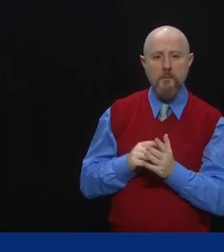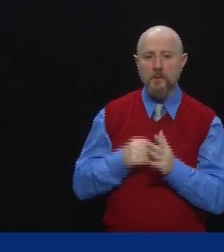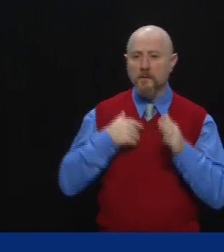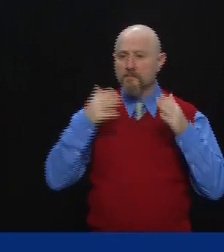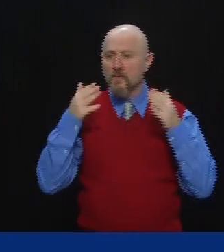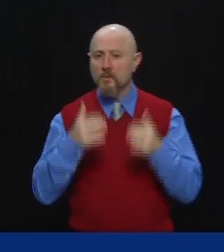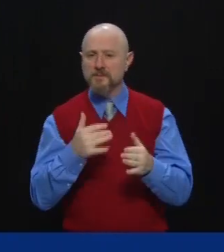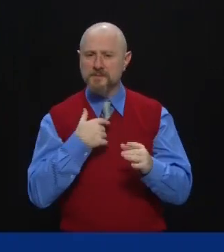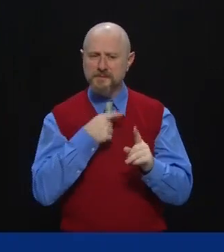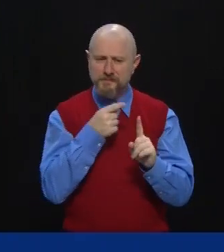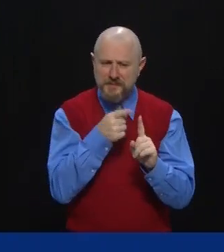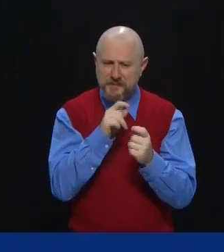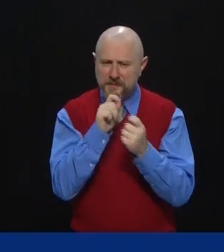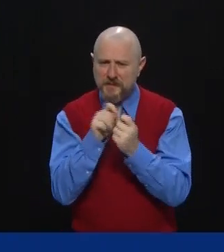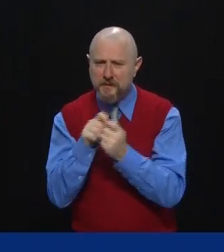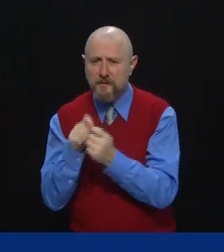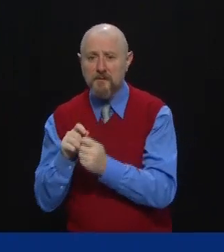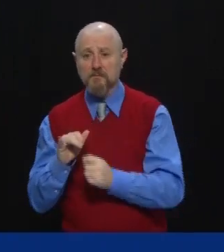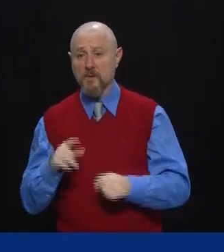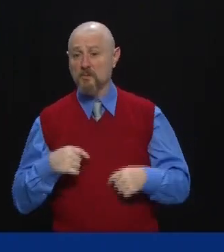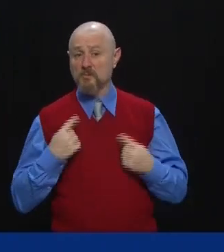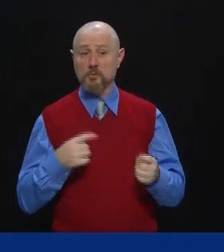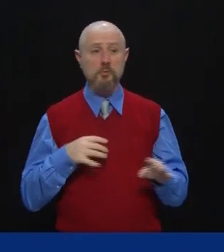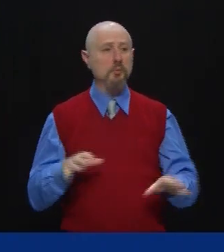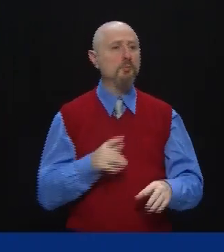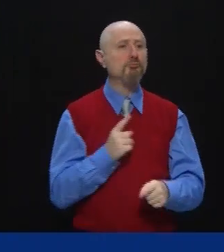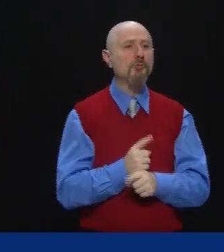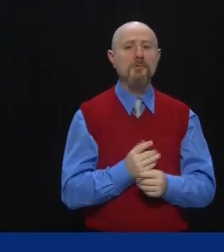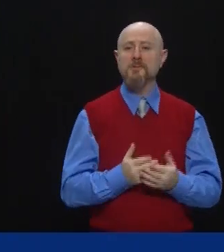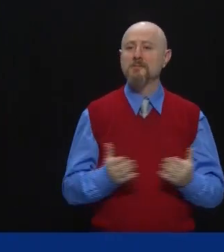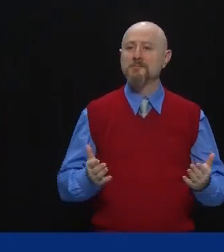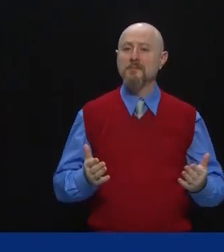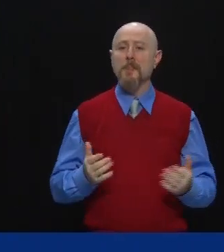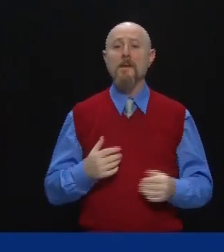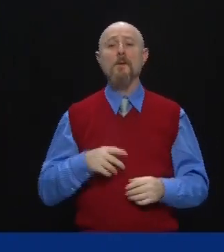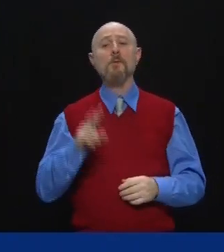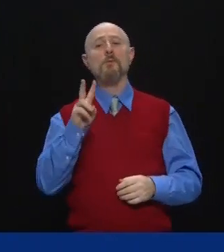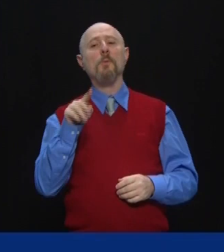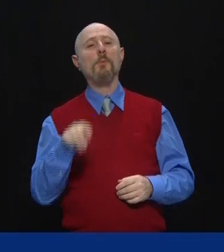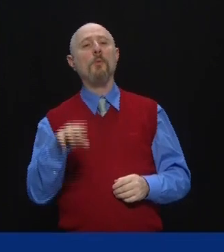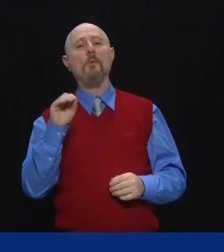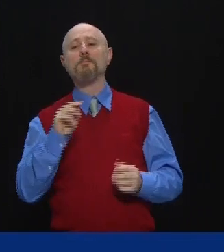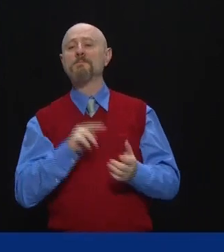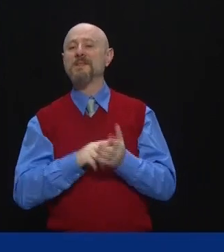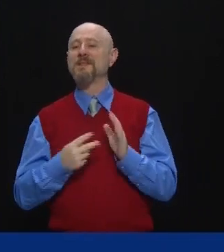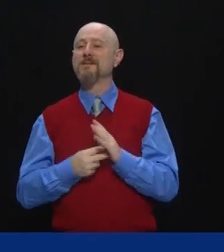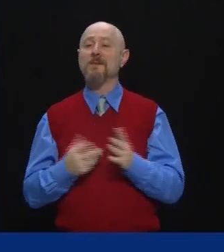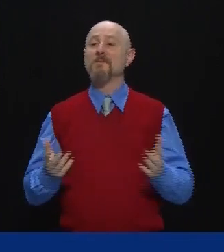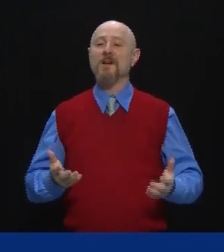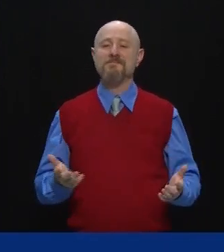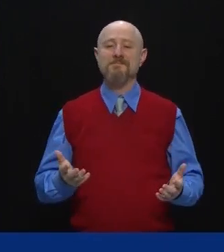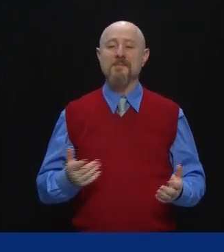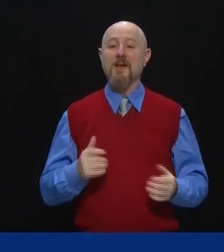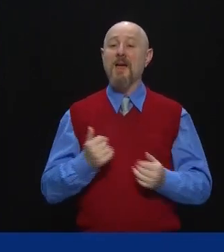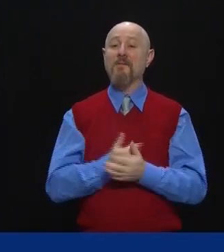ADAPT. BE SMART. USE WHAT WE'VE LEARNED OVER THE LAST TWO YEARS DEALING WITH THIS PANDEMIC. FOCUSED, SPECIFIC AND TARGETED.